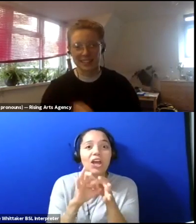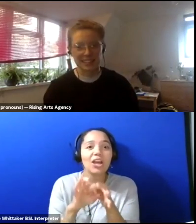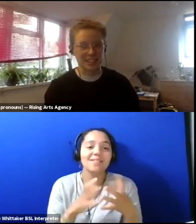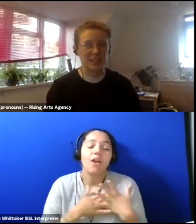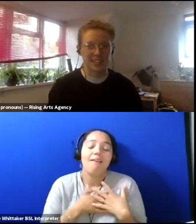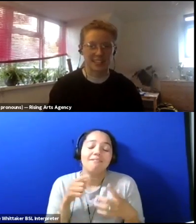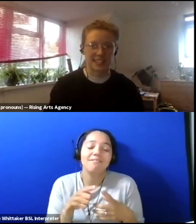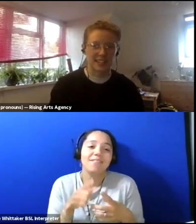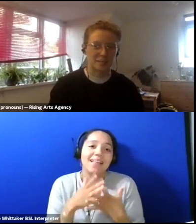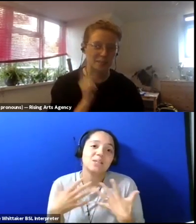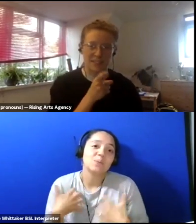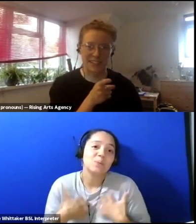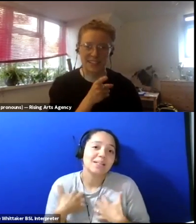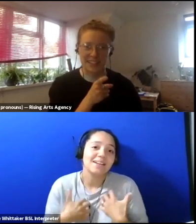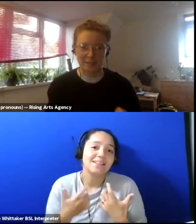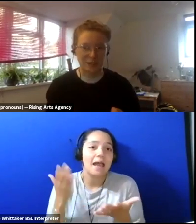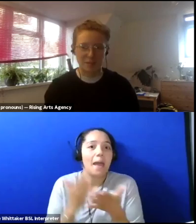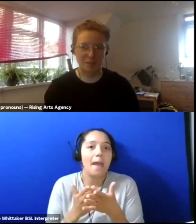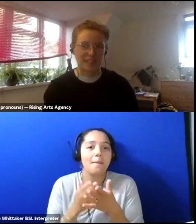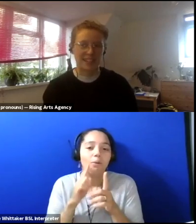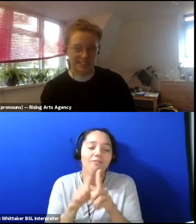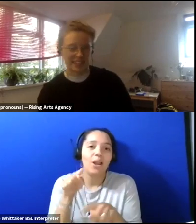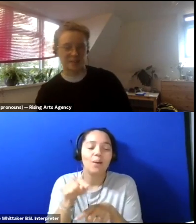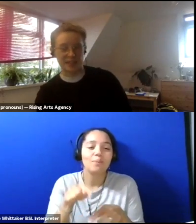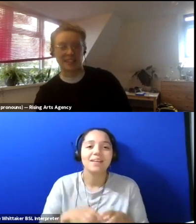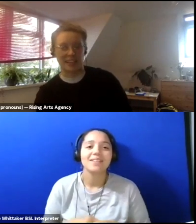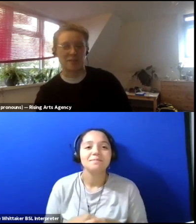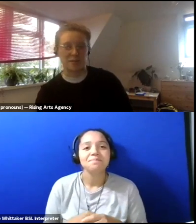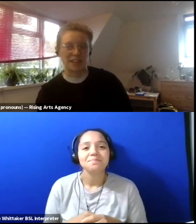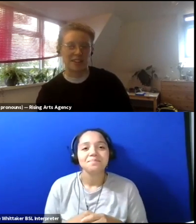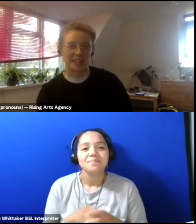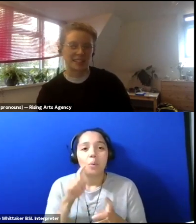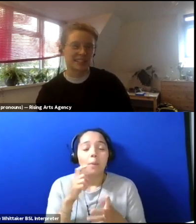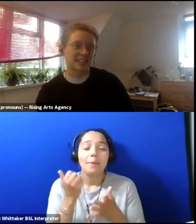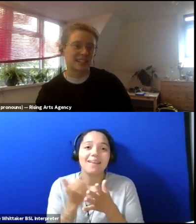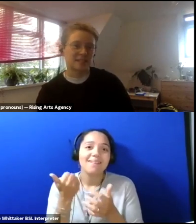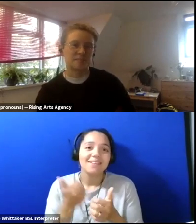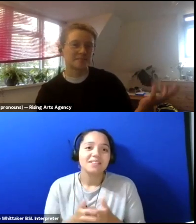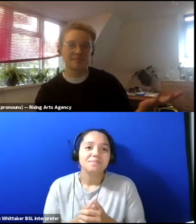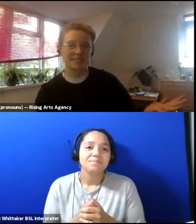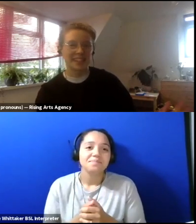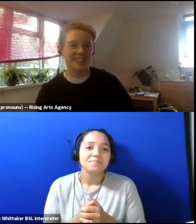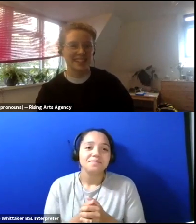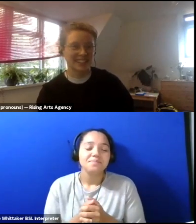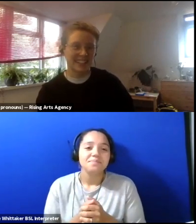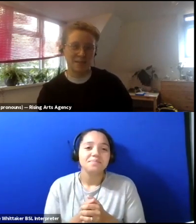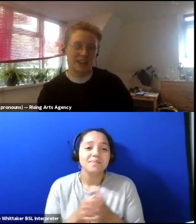I love that. That's very exciting. I'm definitely going to follow up on that, cause that will be be really great. Louie?